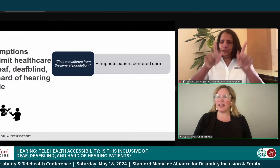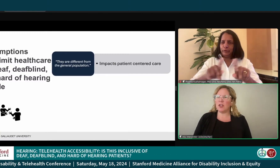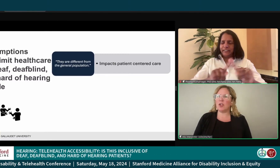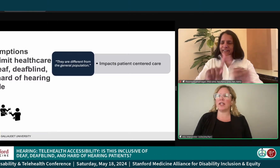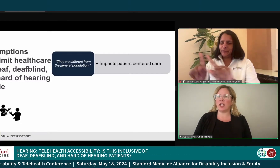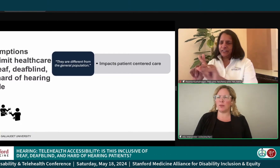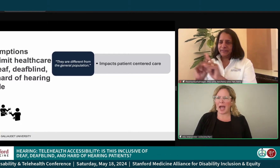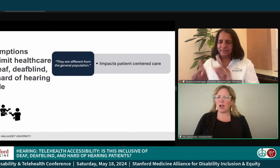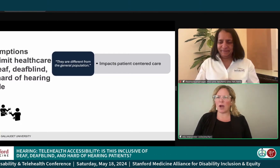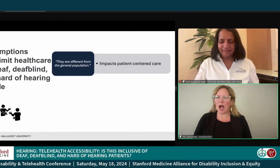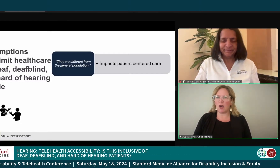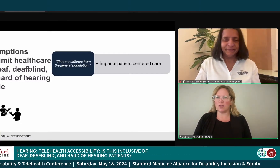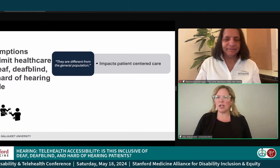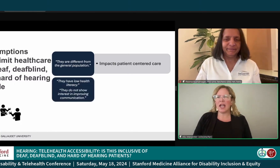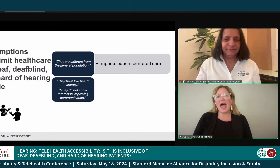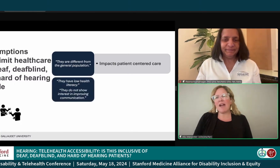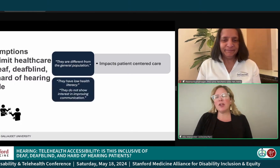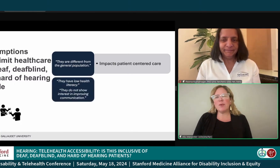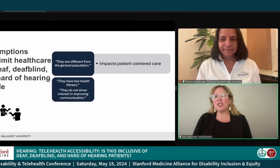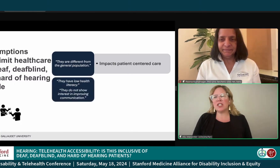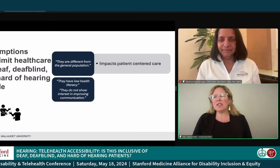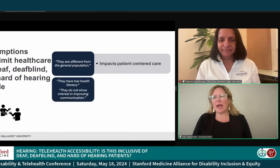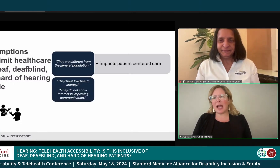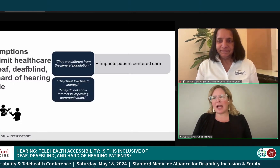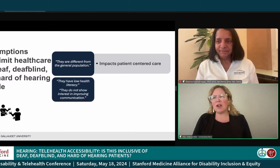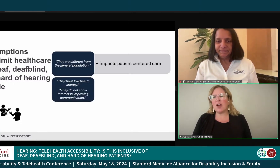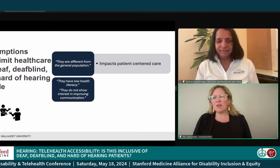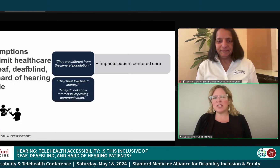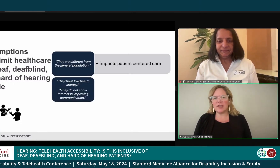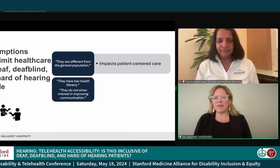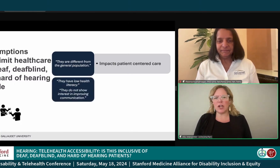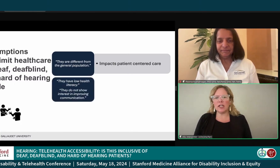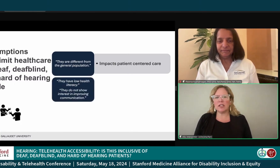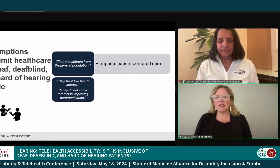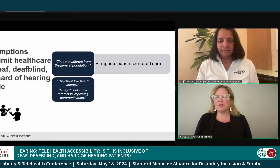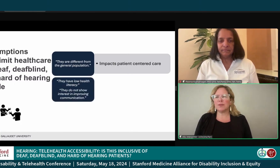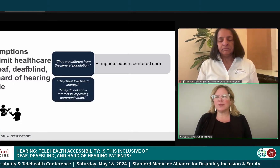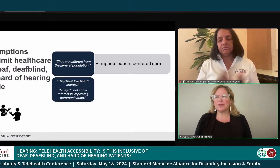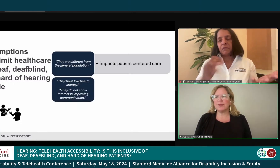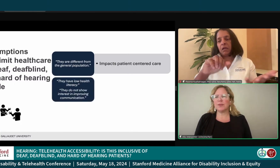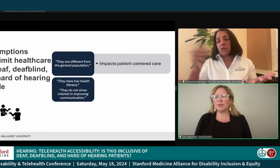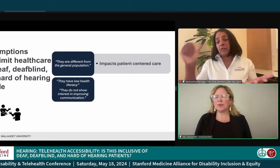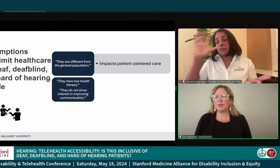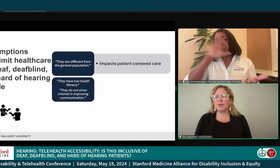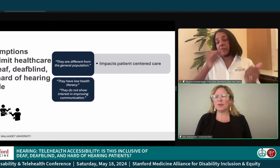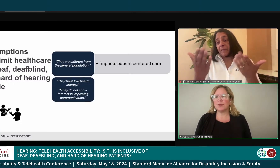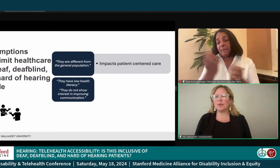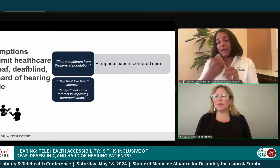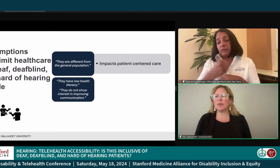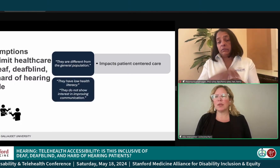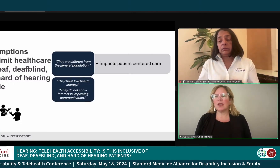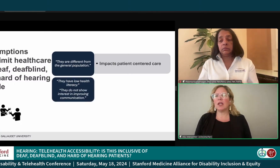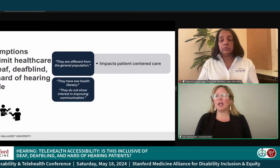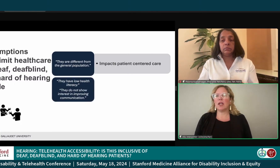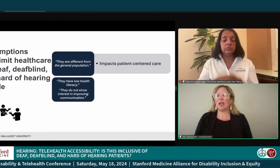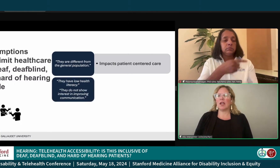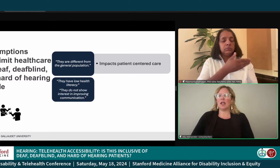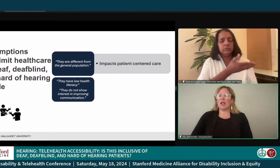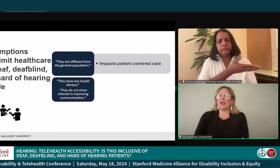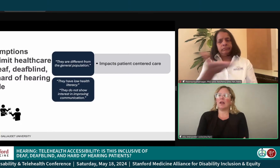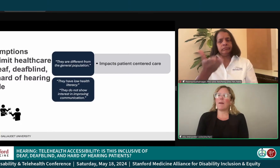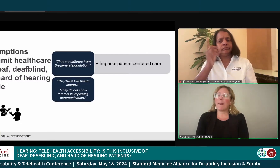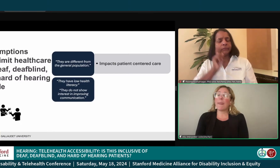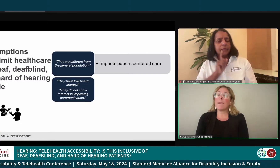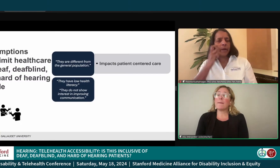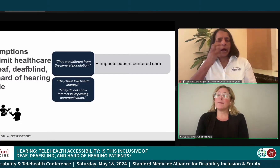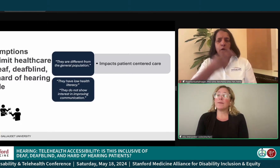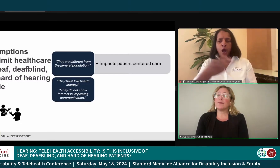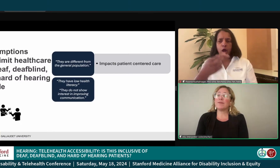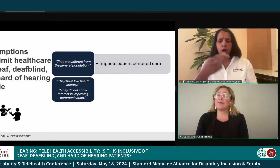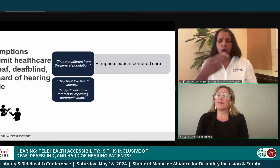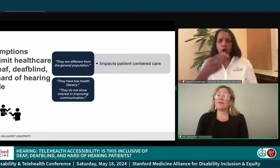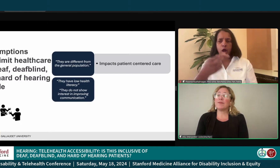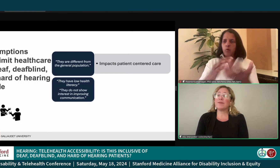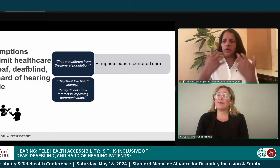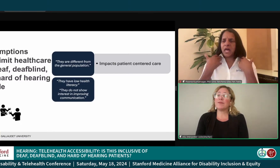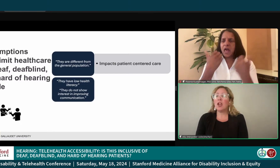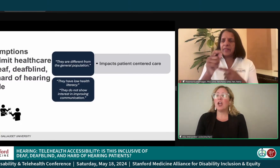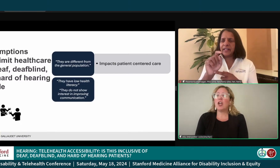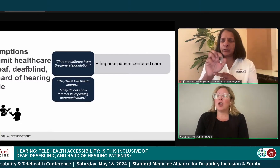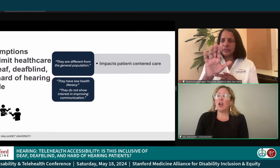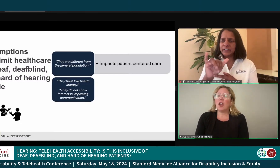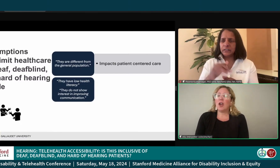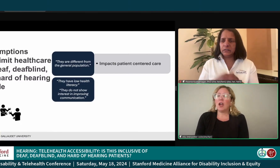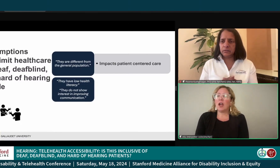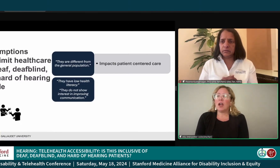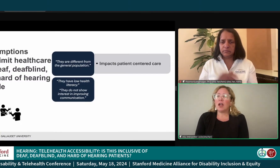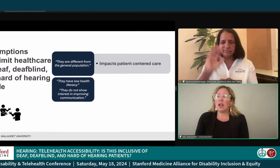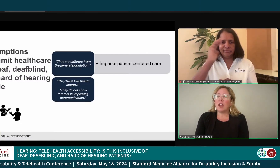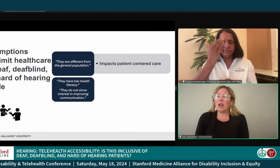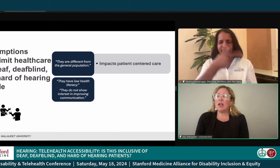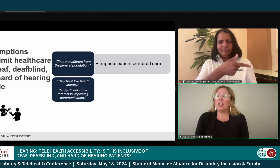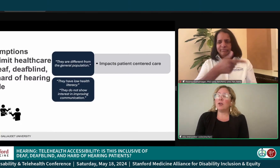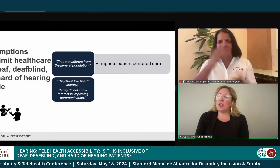and you look at their background, every person's background is different. You look